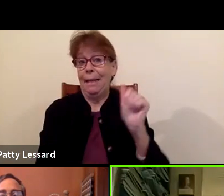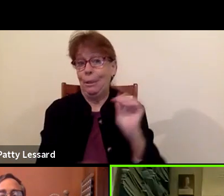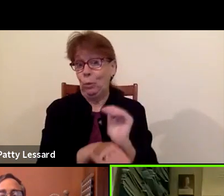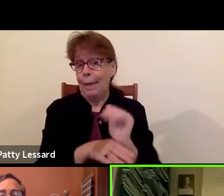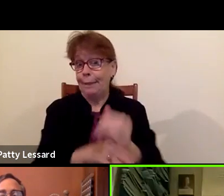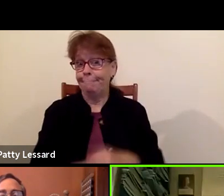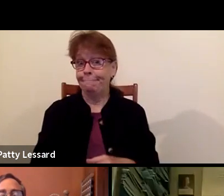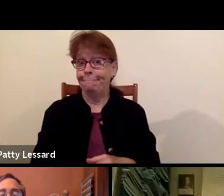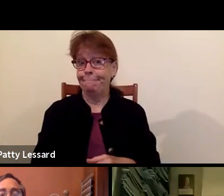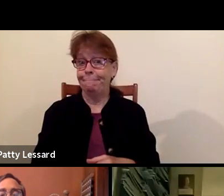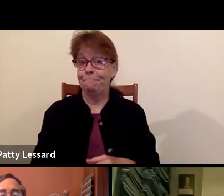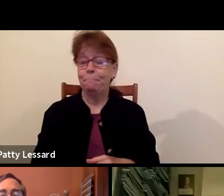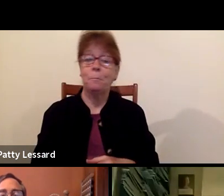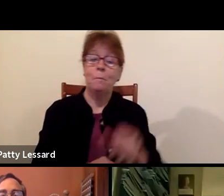what this special night is -- is here for.